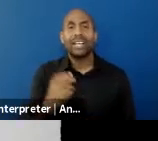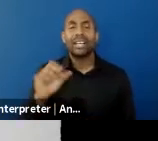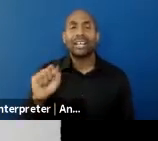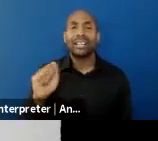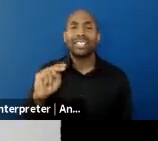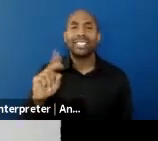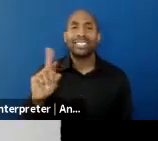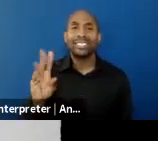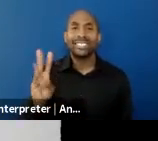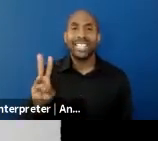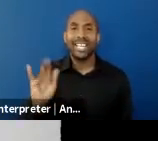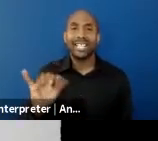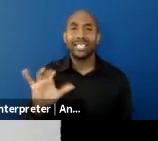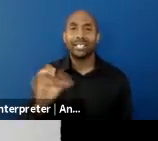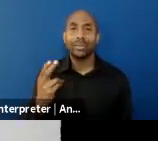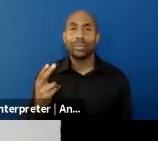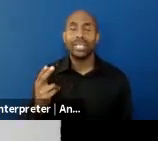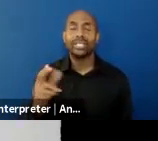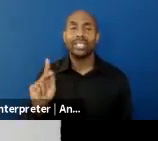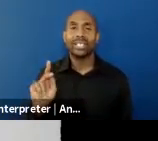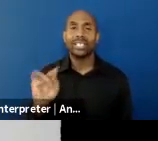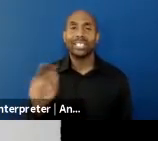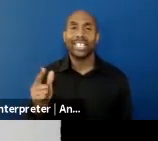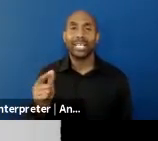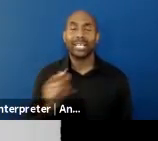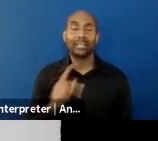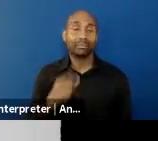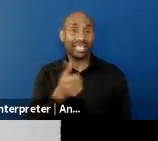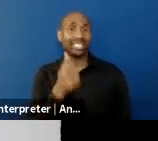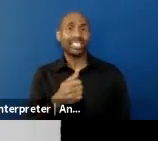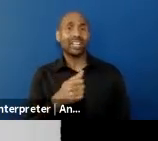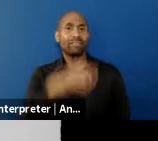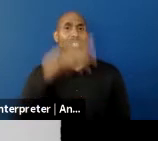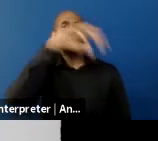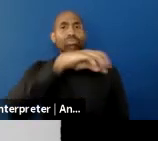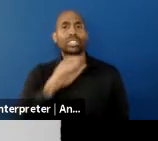It was a little stall with a seating area.